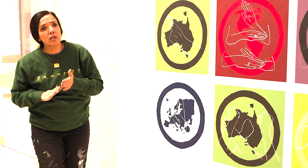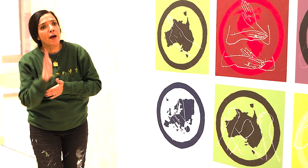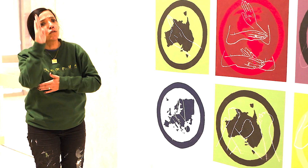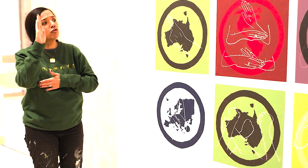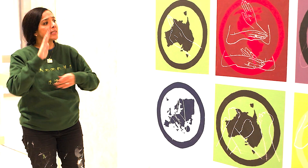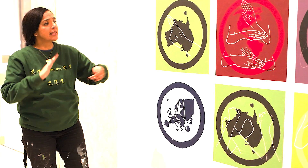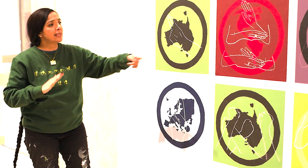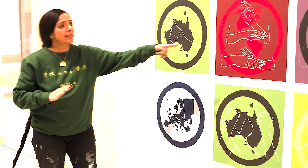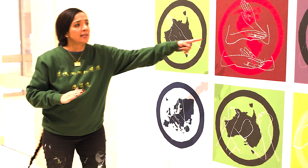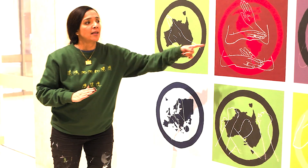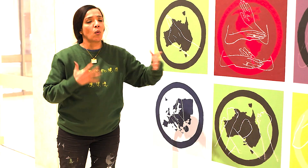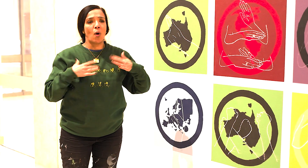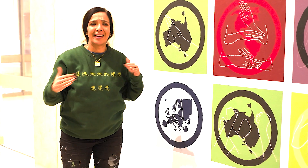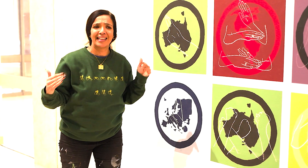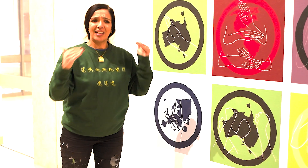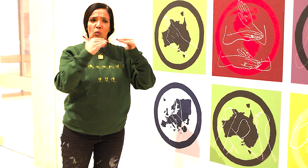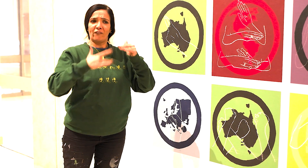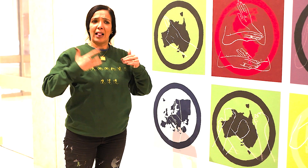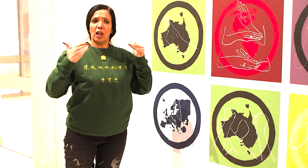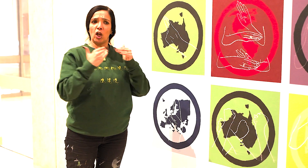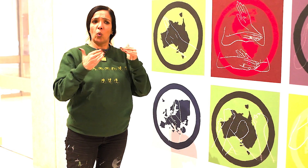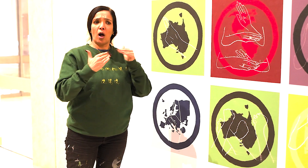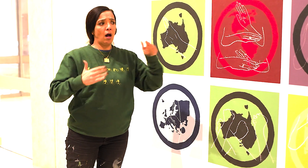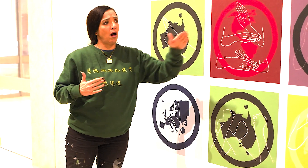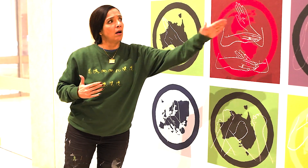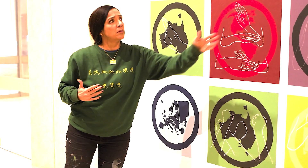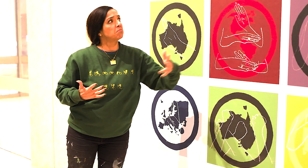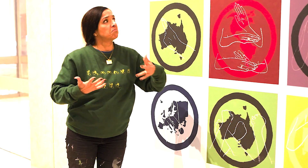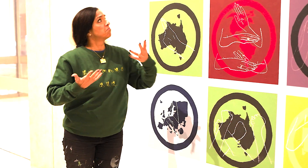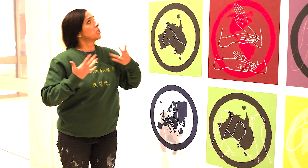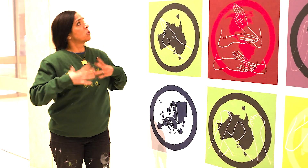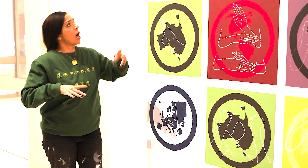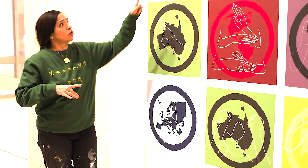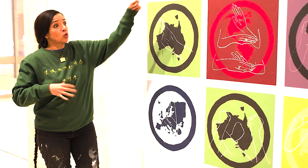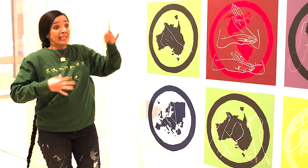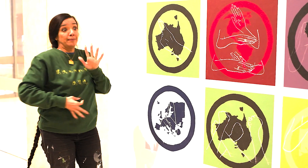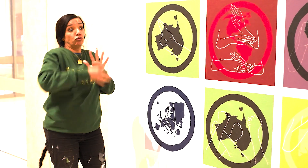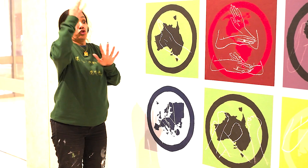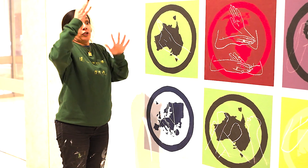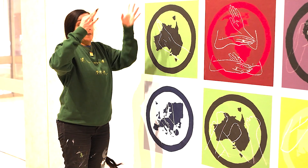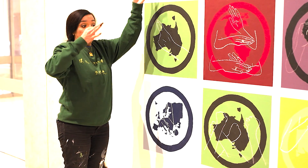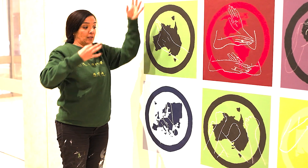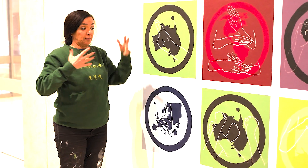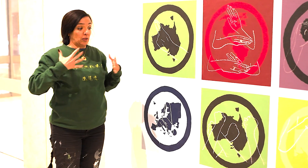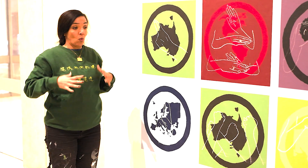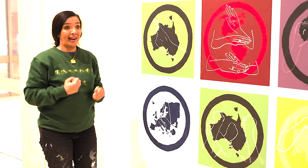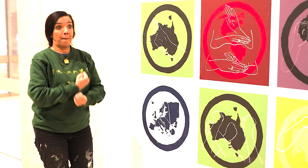A lot of them said that what's important was recovery. Some said they wanted to feel equal. Others said they wanted to improve,